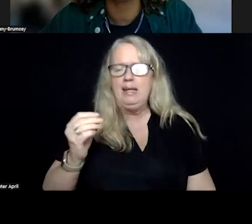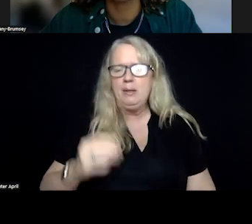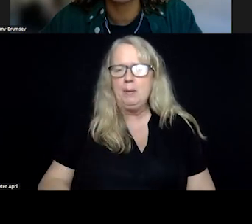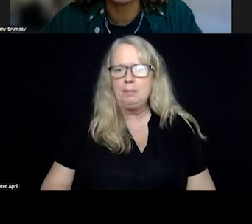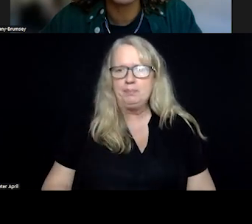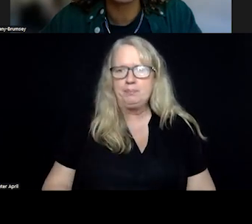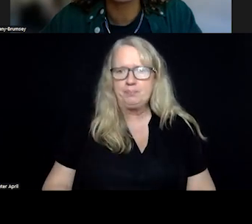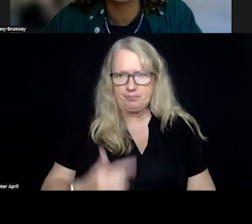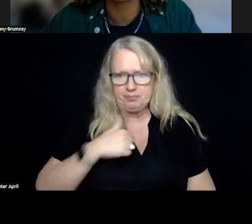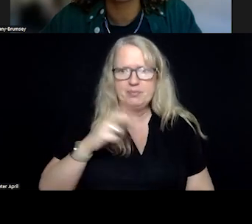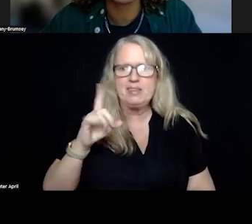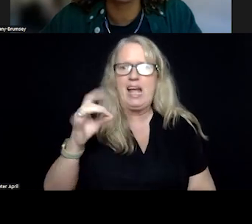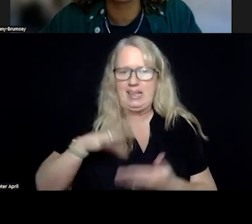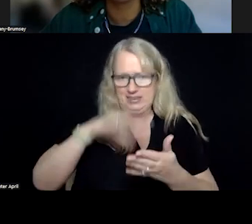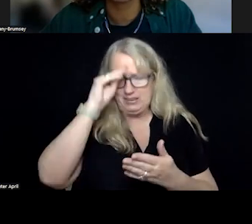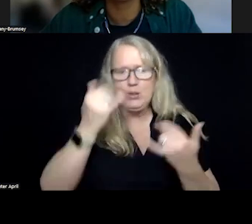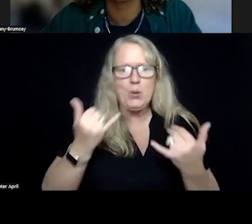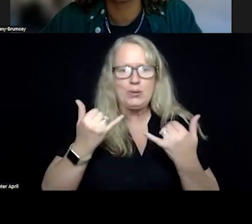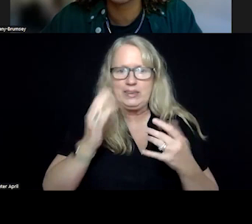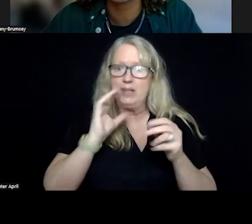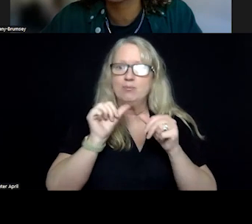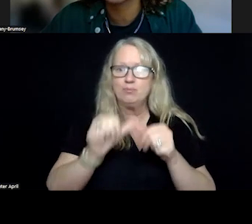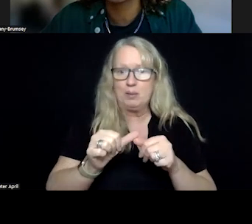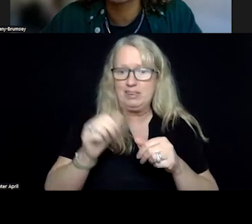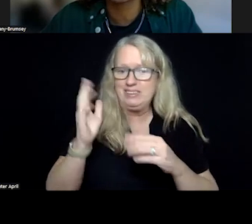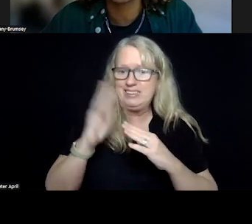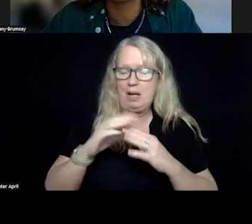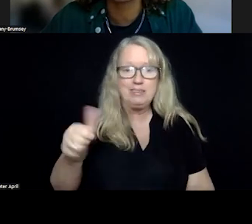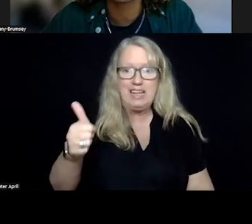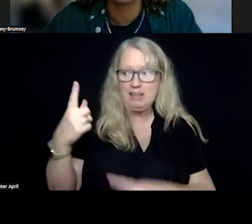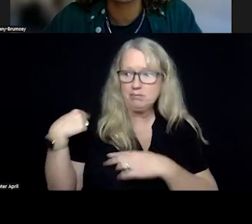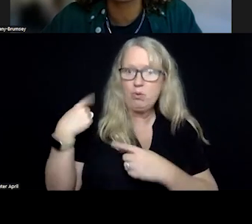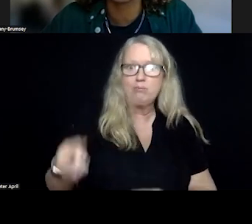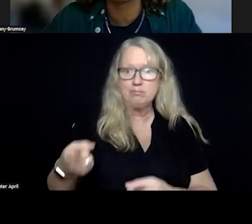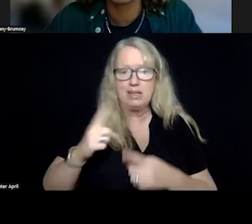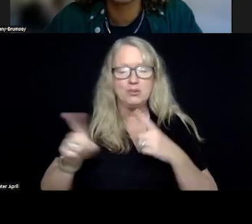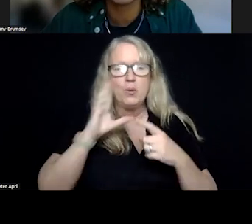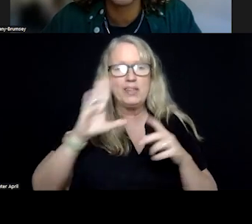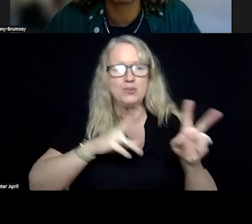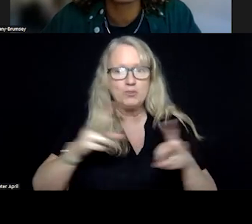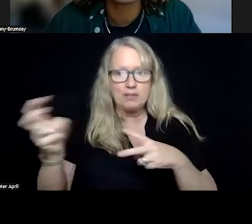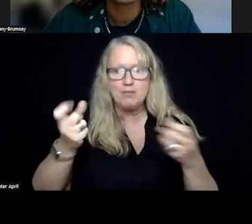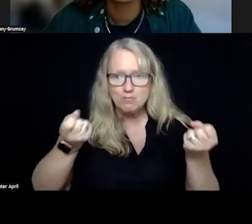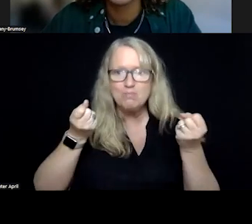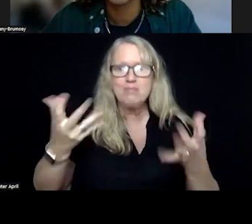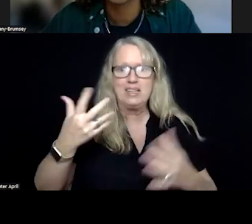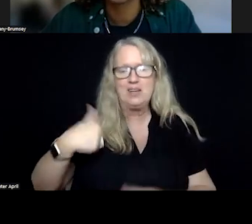I DID LEARN TODAY THESE HAVE REMAINED THE TOP TEN FOR A LONG TIME. THESE ARE CRUCIAL TOPICS THAT MANY OF US ARE ENGAGING WITH